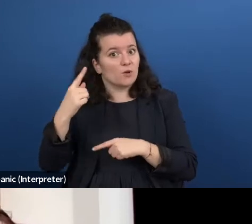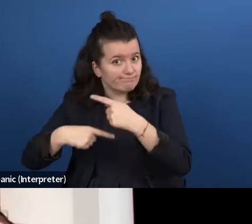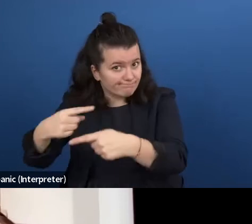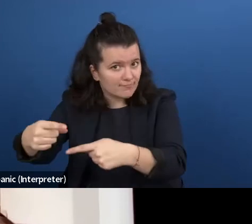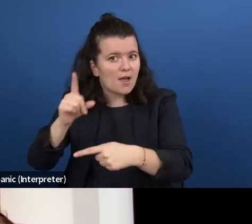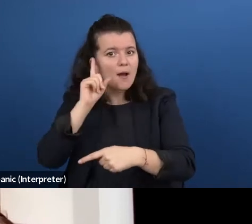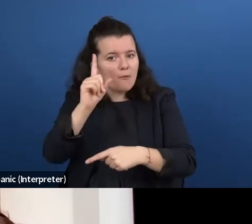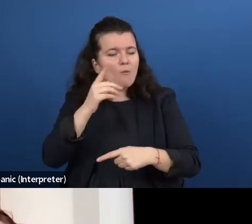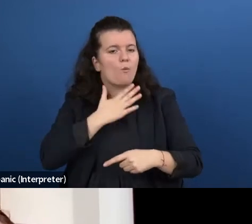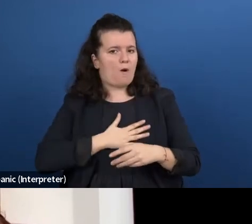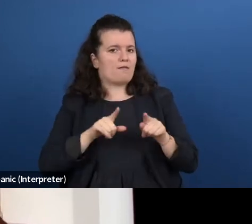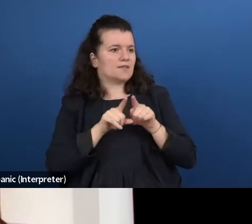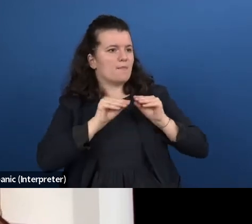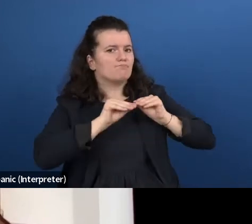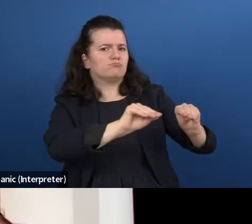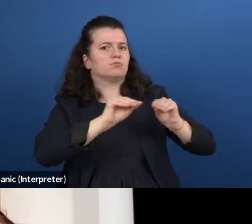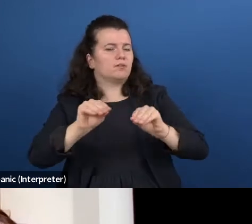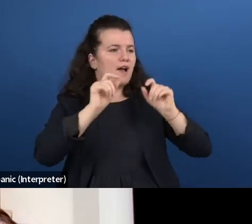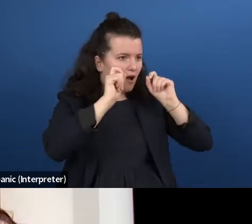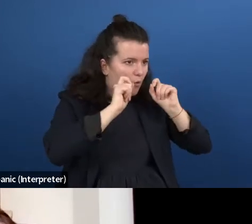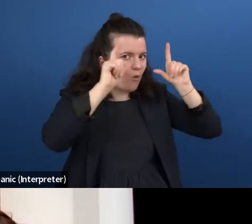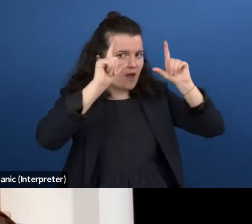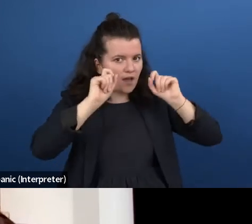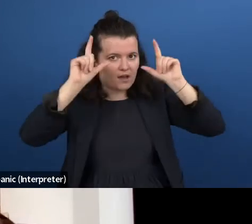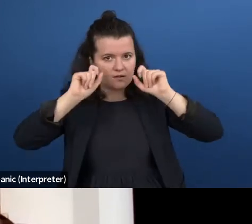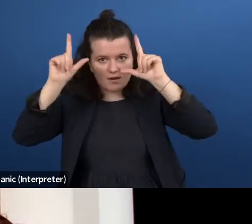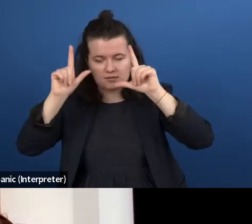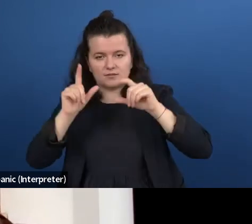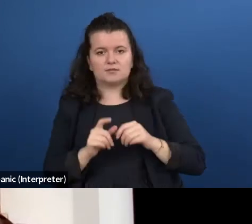but we also wanted a piece of work which could have a political impact